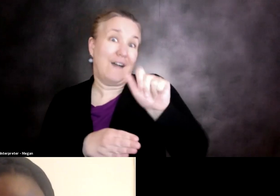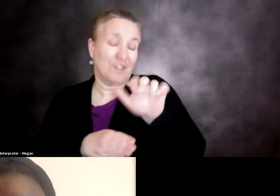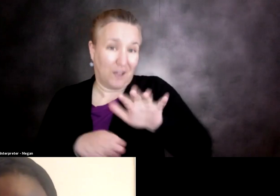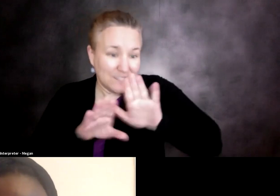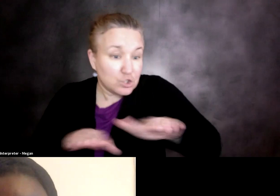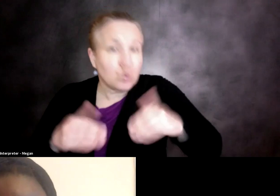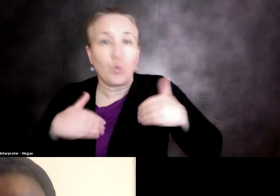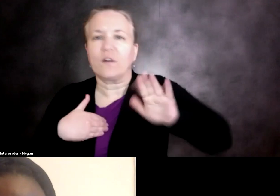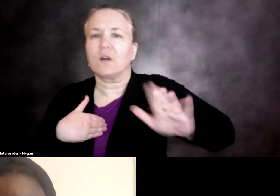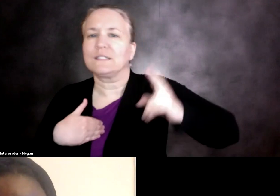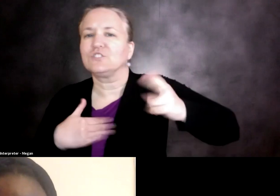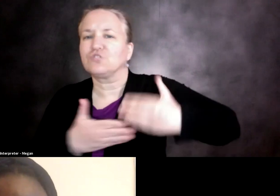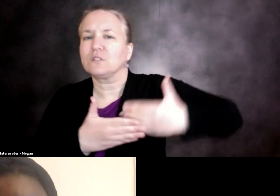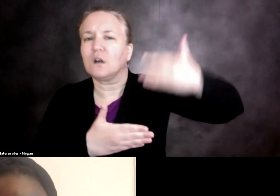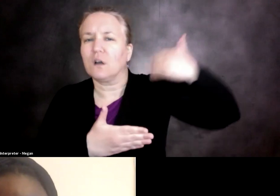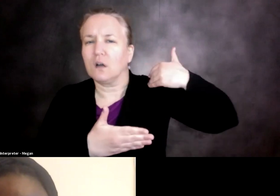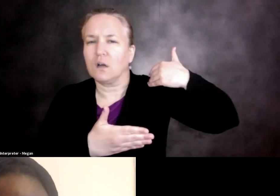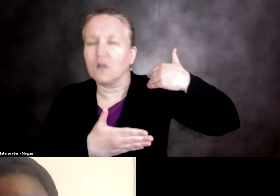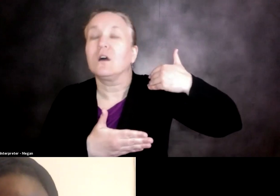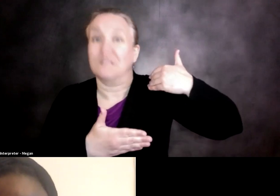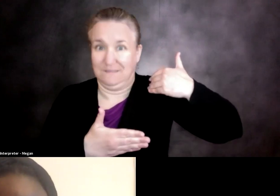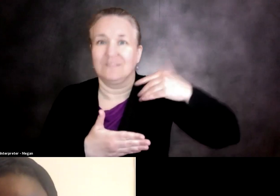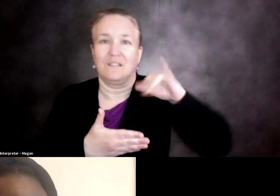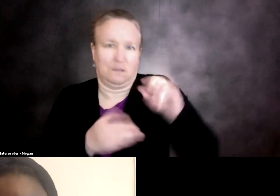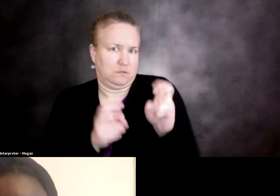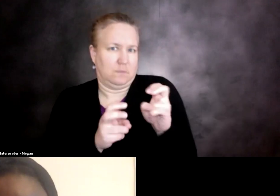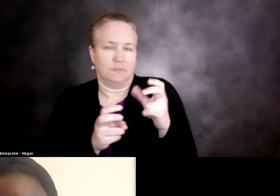The latter focus is especially evident in her 2014 book,